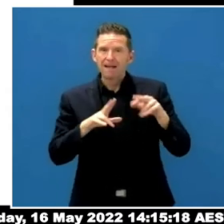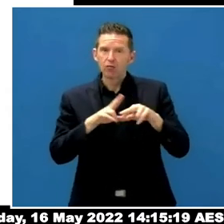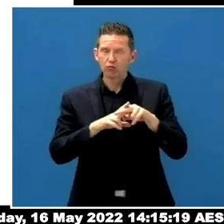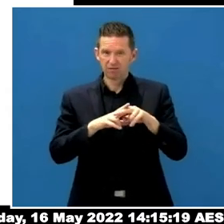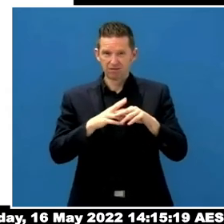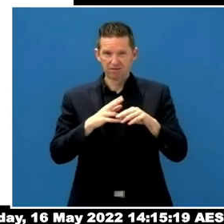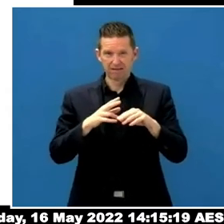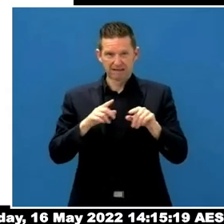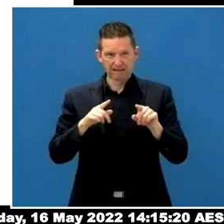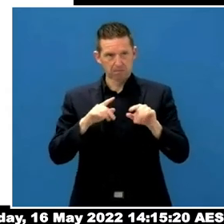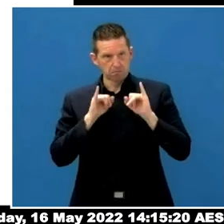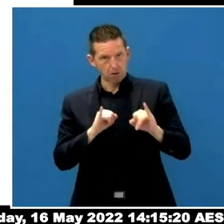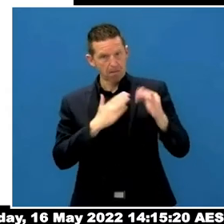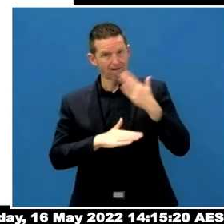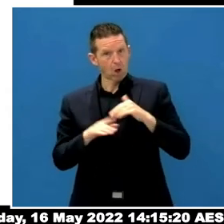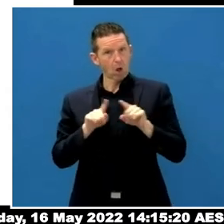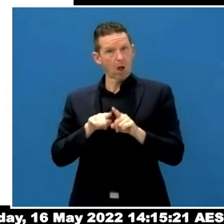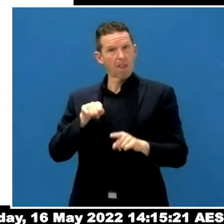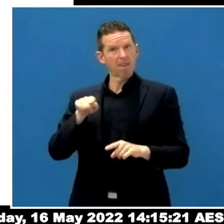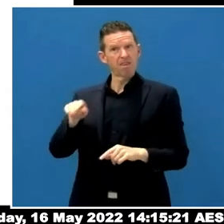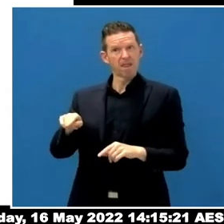have been actually fired. Yes.